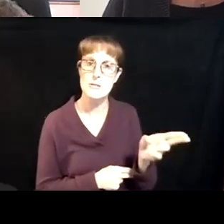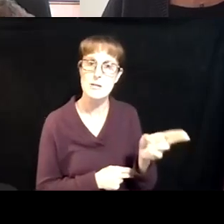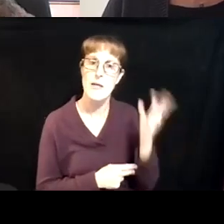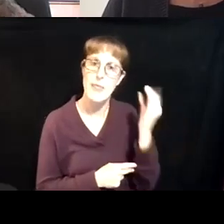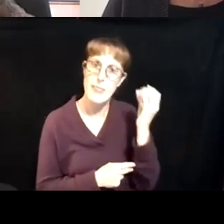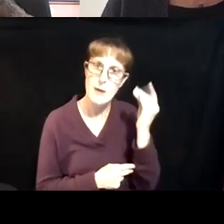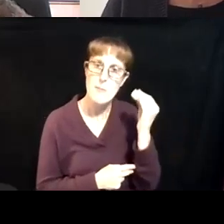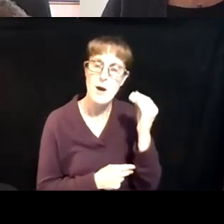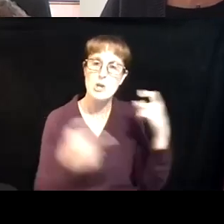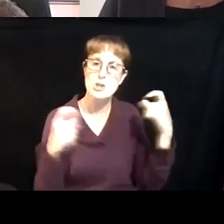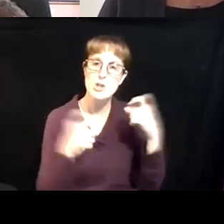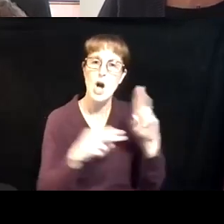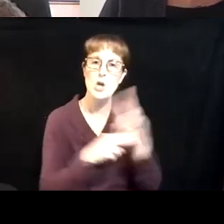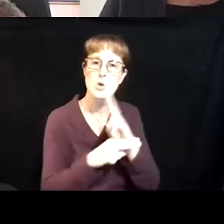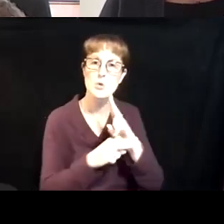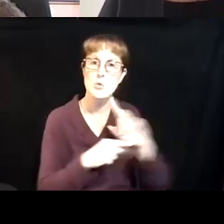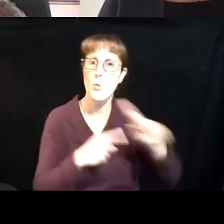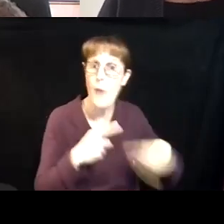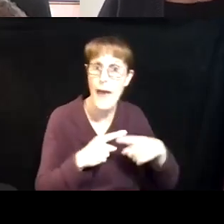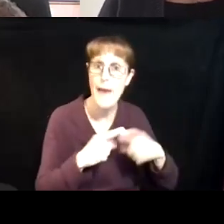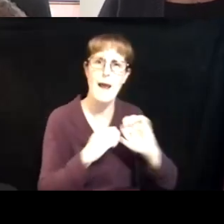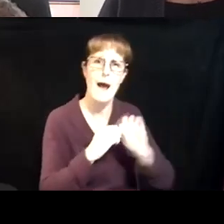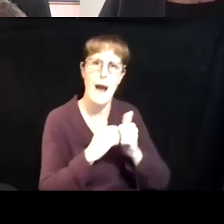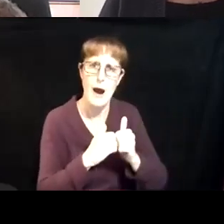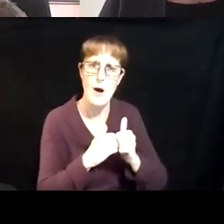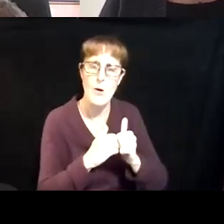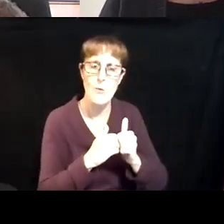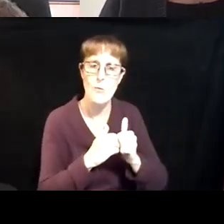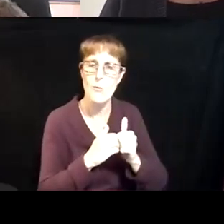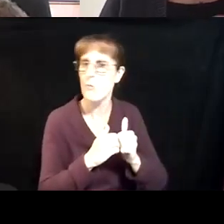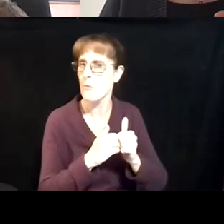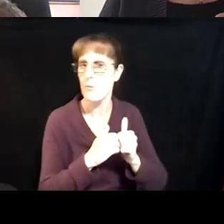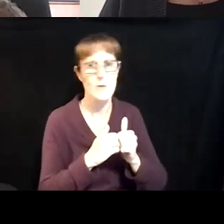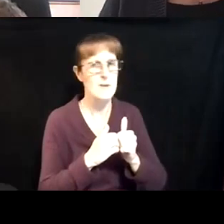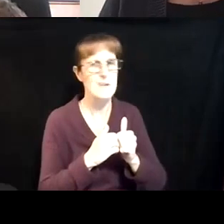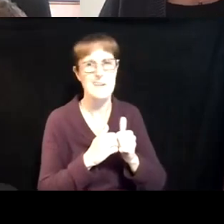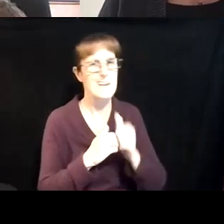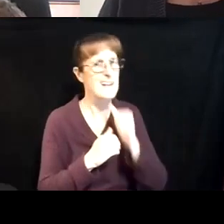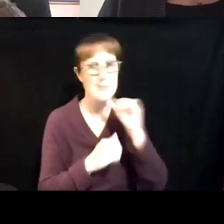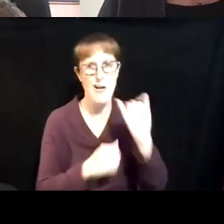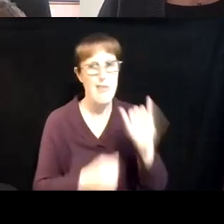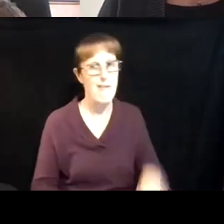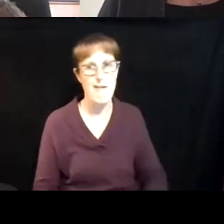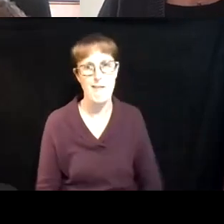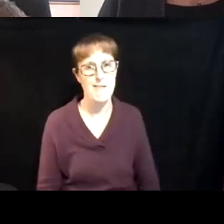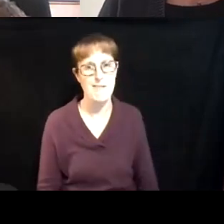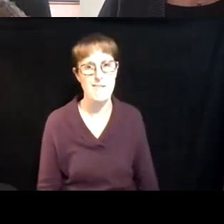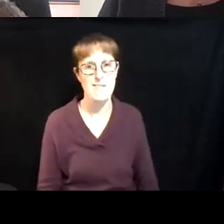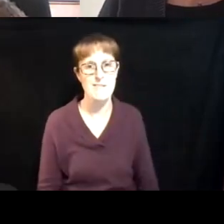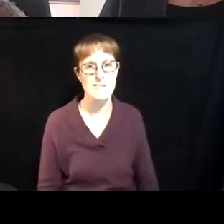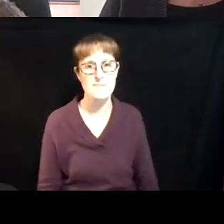it's not used when somebody is at imminent risk of hurting themselves or somebody else.